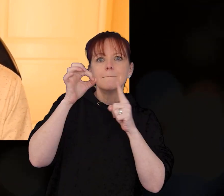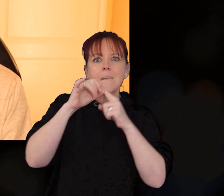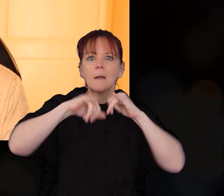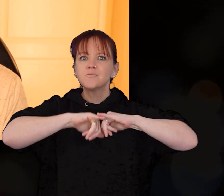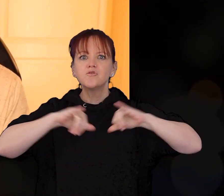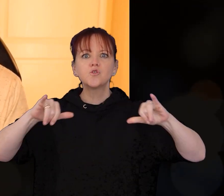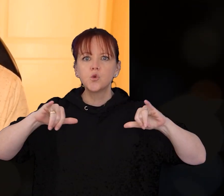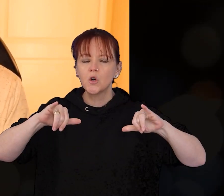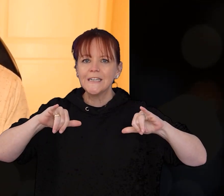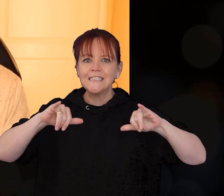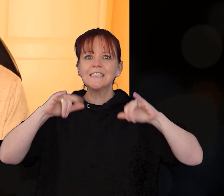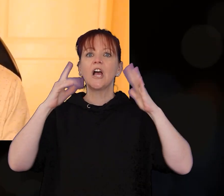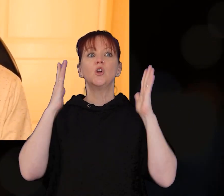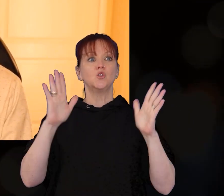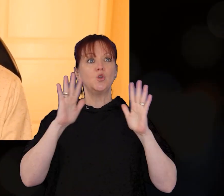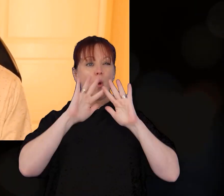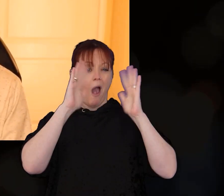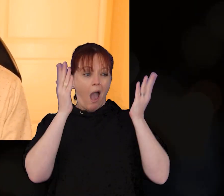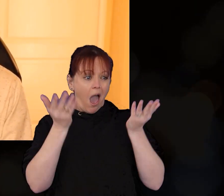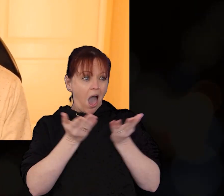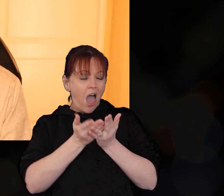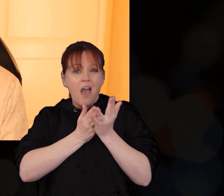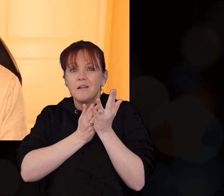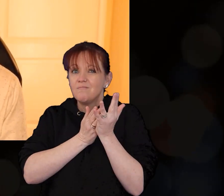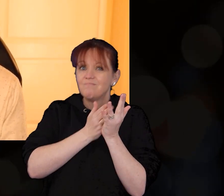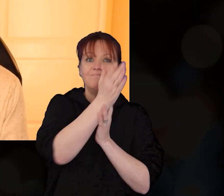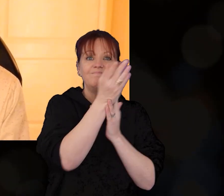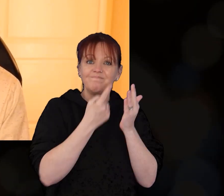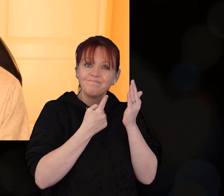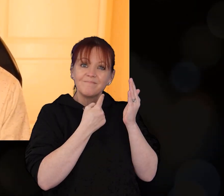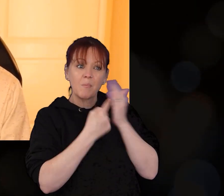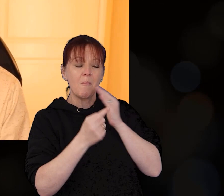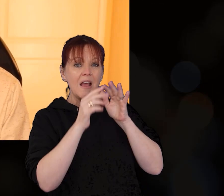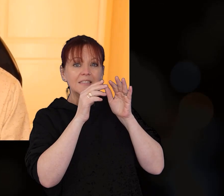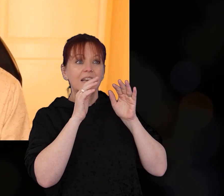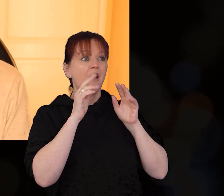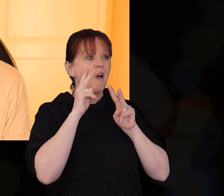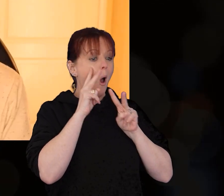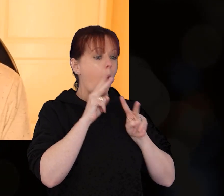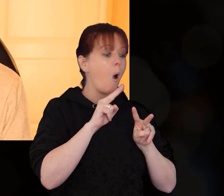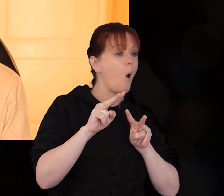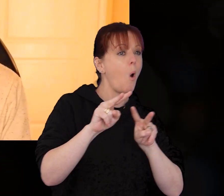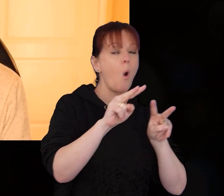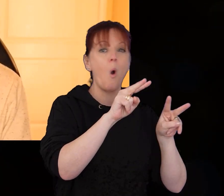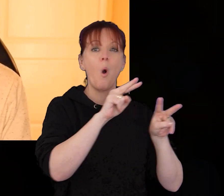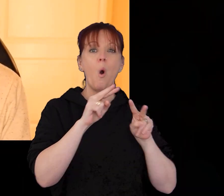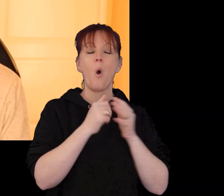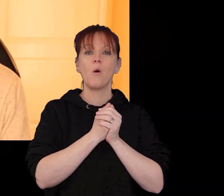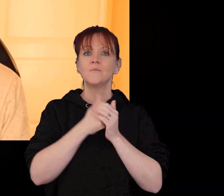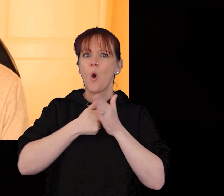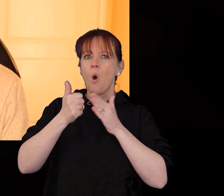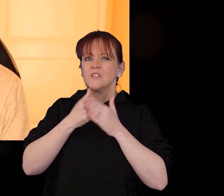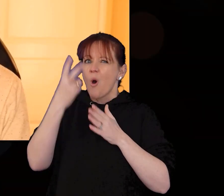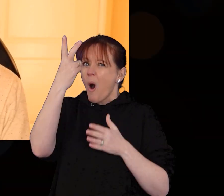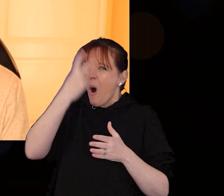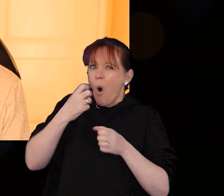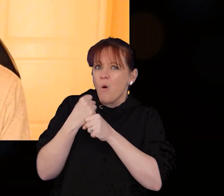and even a 30 year old classic modded for full blind accessibility. Without further delay, those five finalists are...